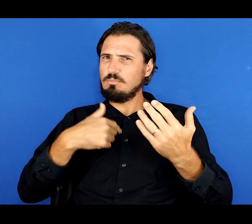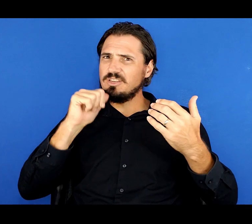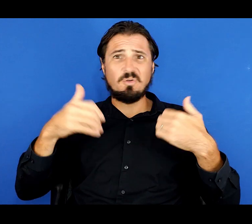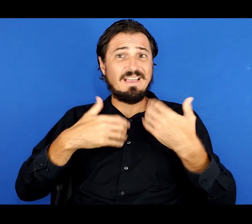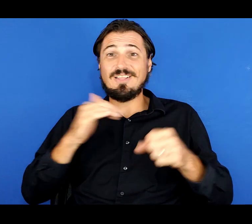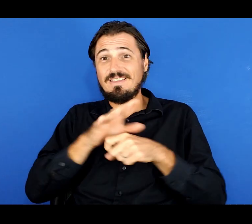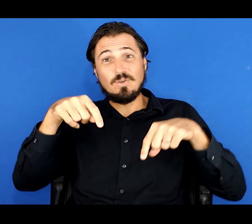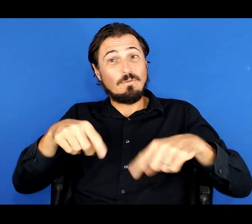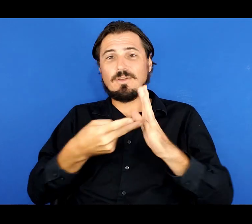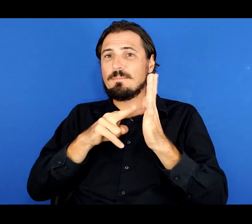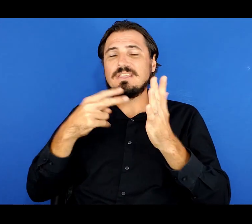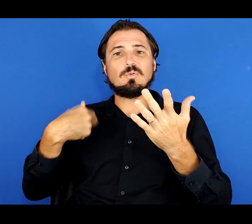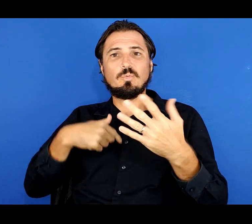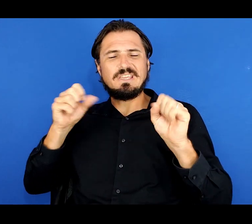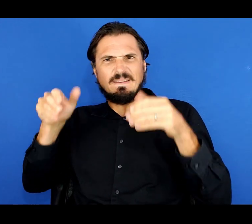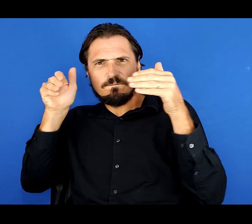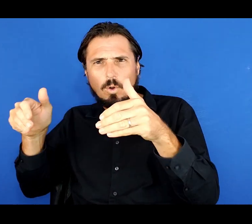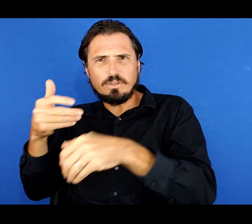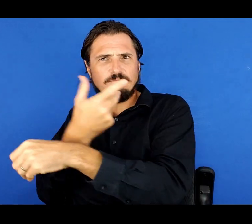Department of Health resources on our vaccination clinics